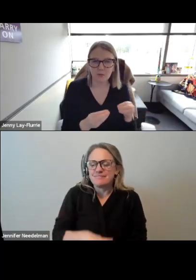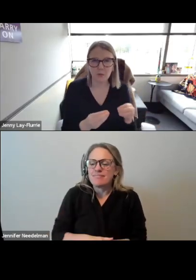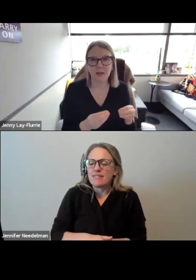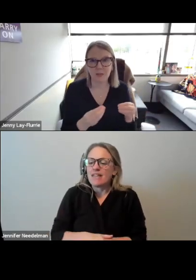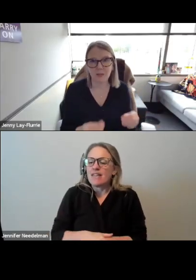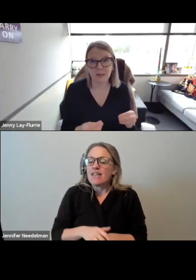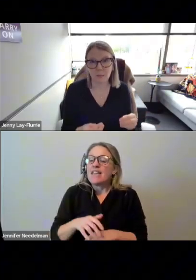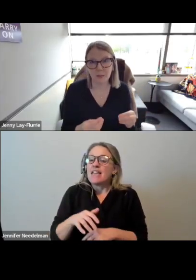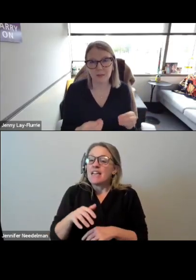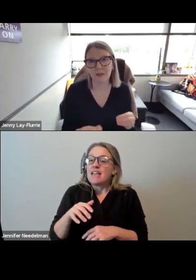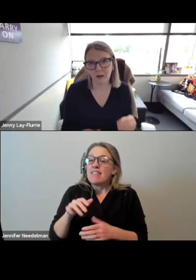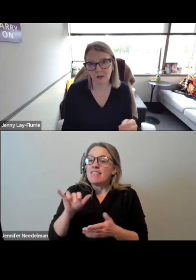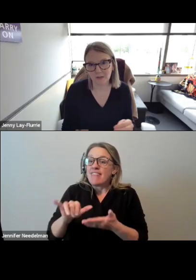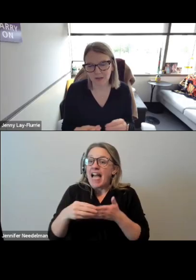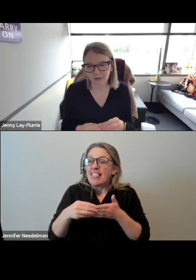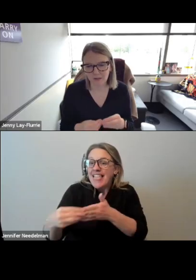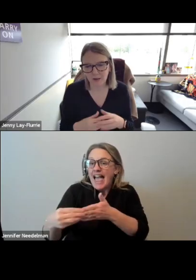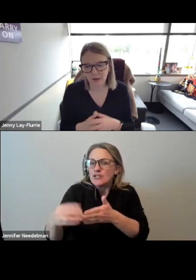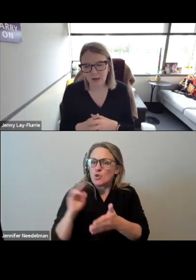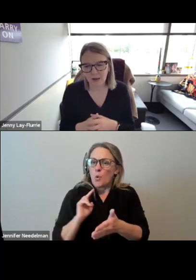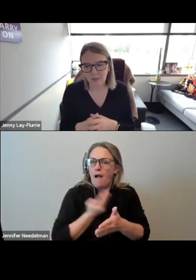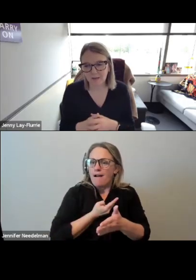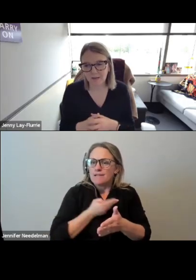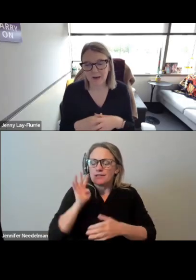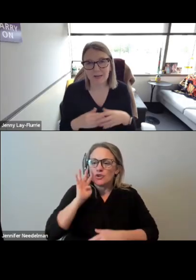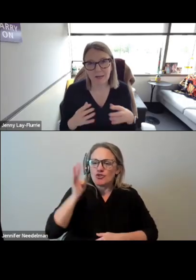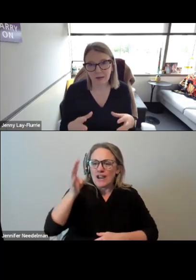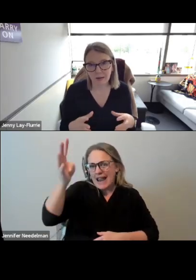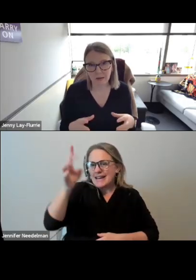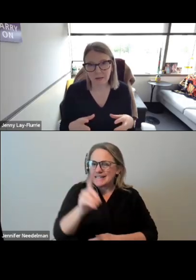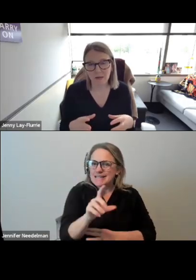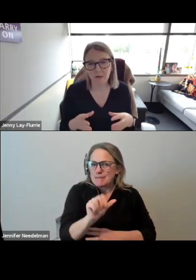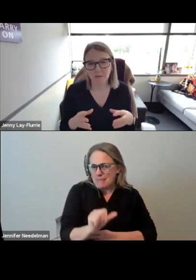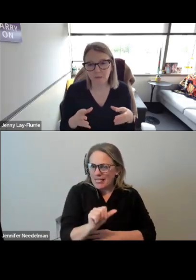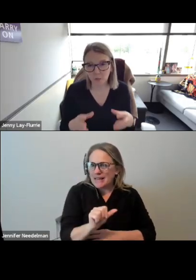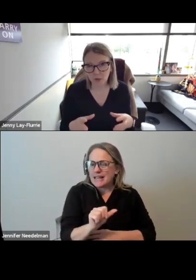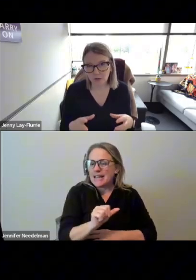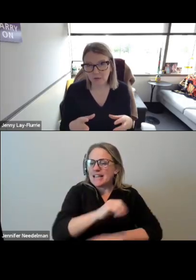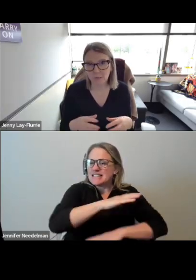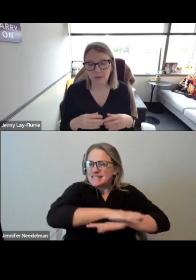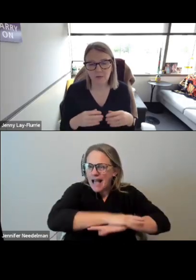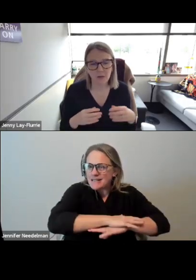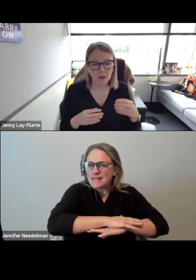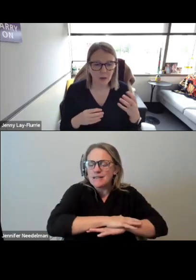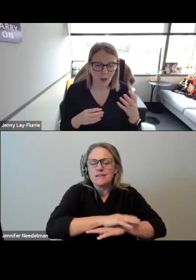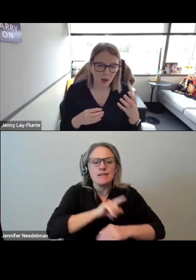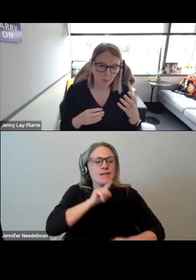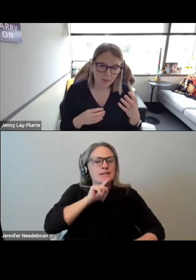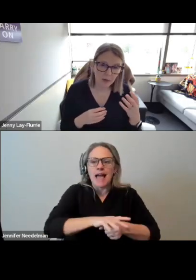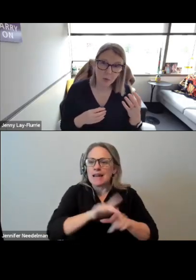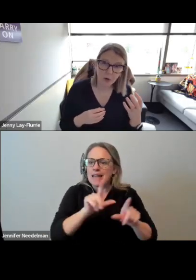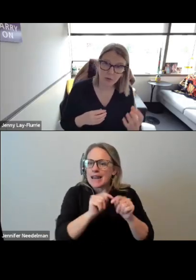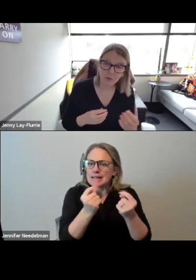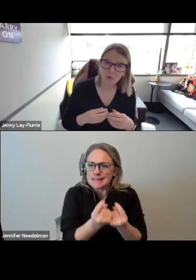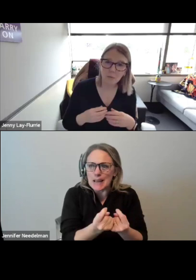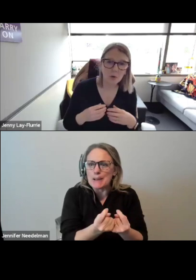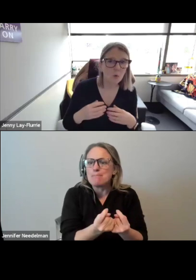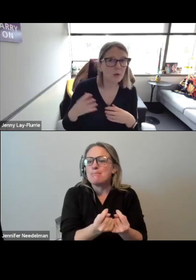to us creating the disability answer desk. This is now a dedicated team for customers. Whether you are a consumer